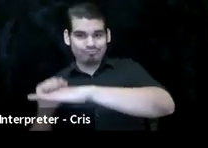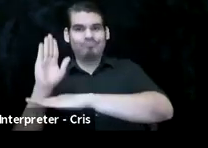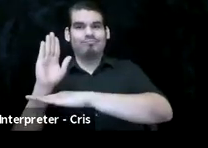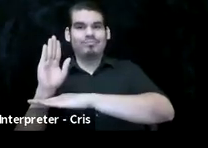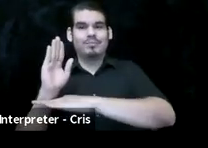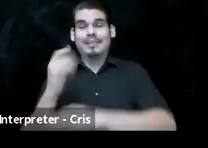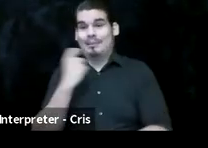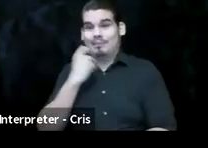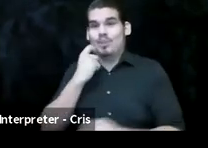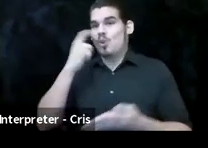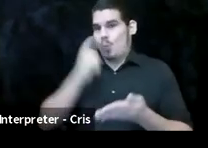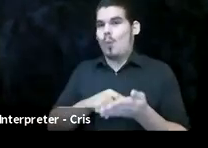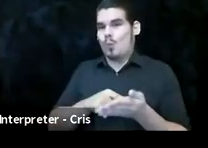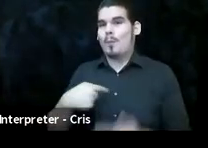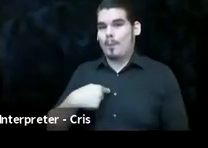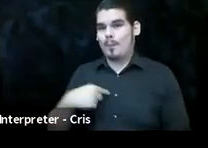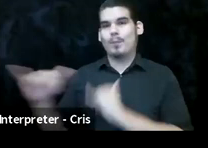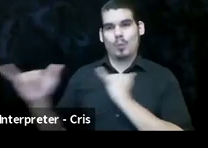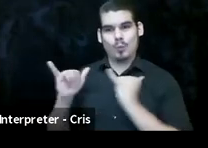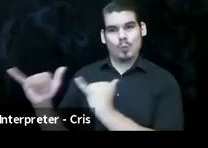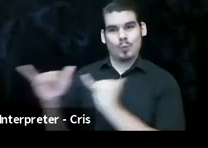RAD Region II: Okay. Katherine Squire: Perfect so go ahead and take this first one.